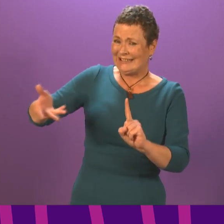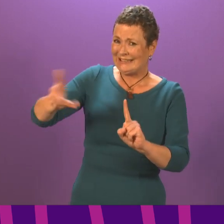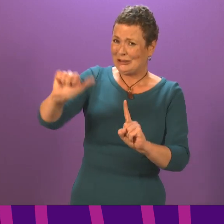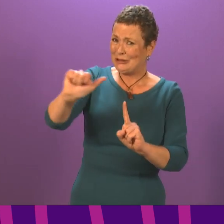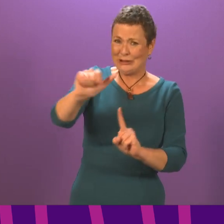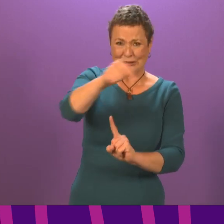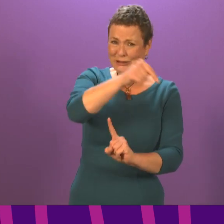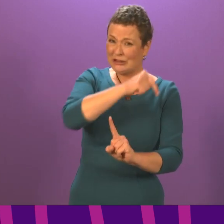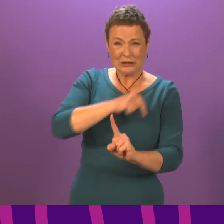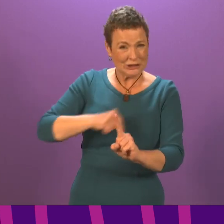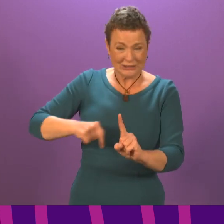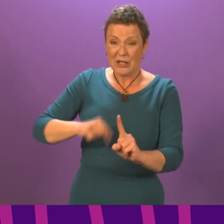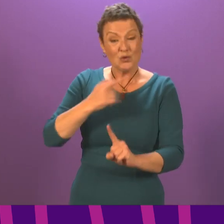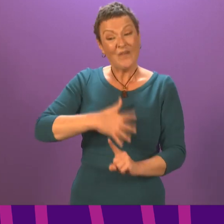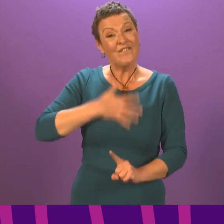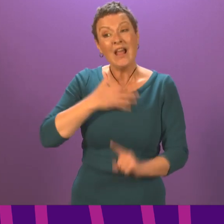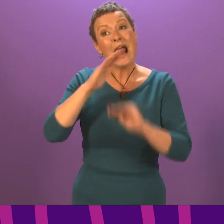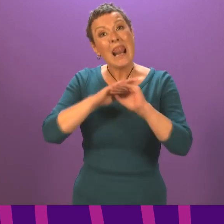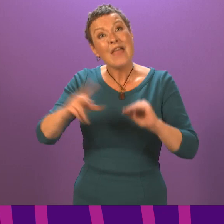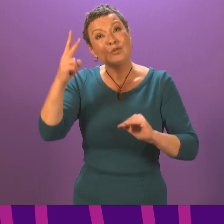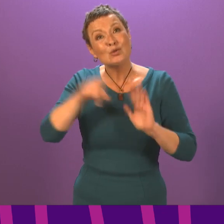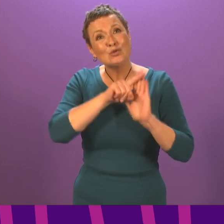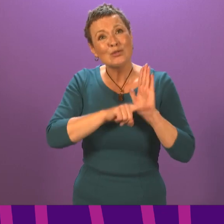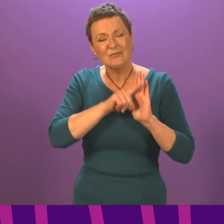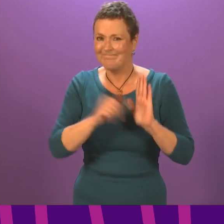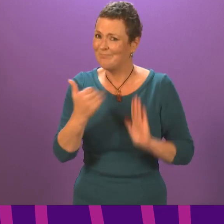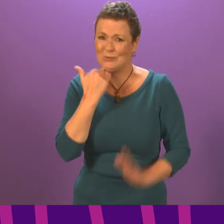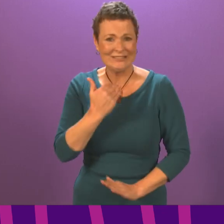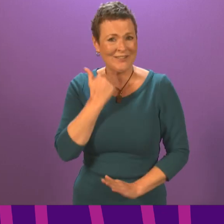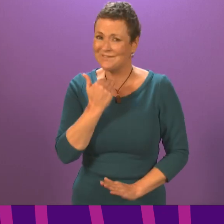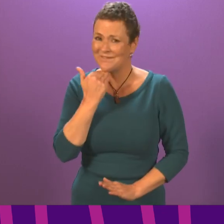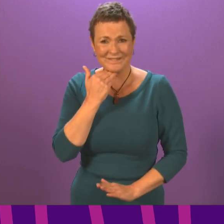level 2 restrictions would be sufficient to bring that under control. We hope that the